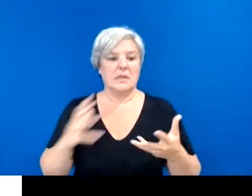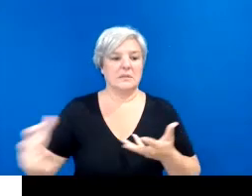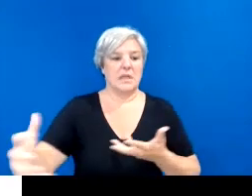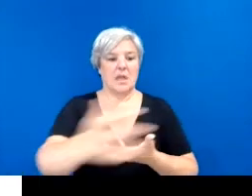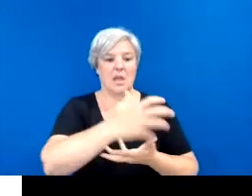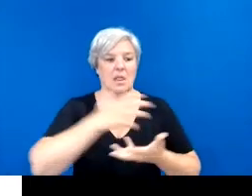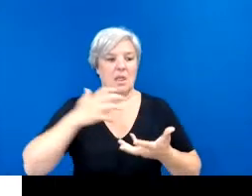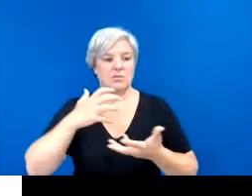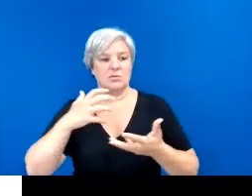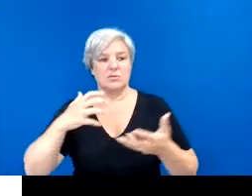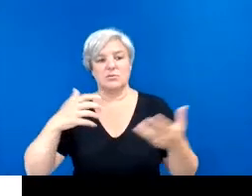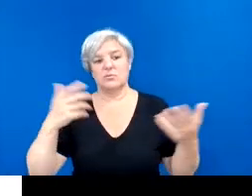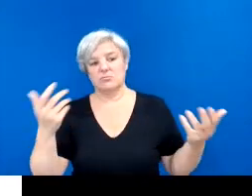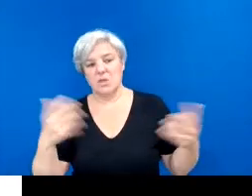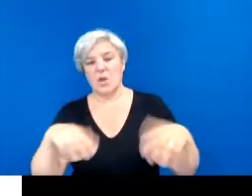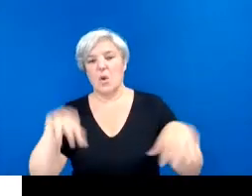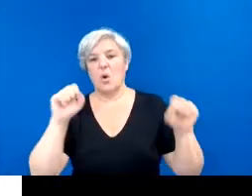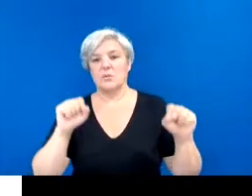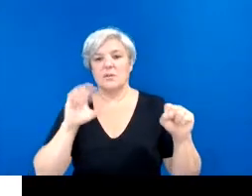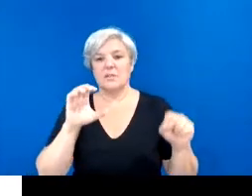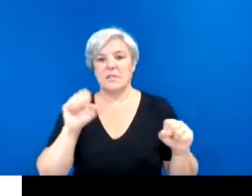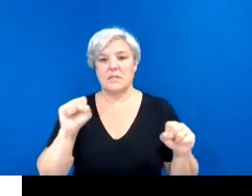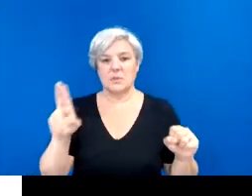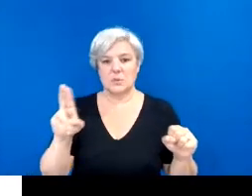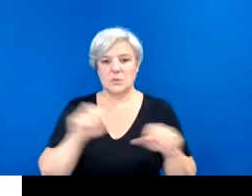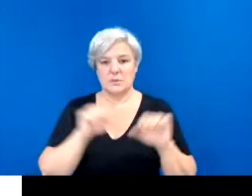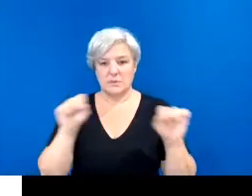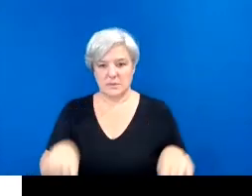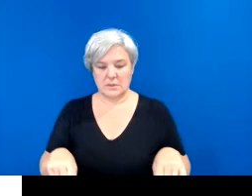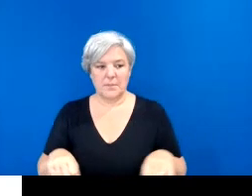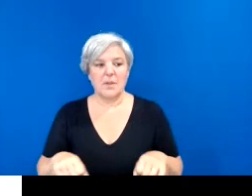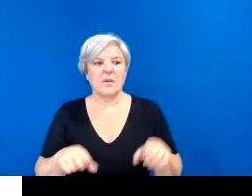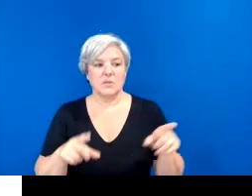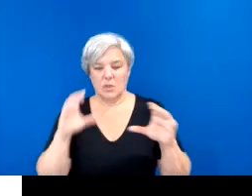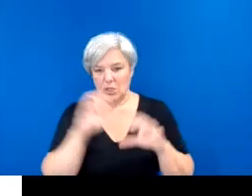that is hosted by the CSU system so you can search by discipline.